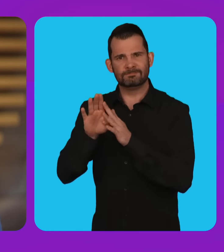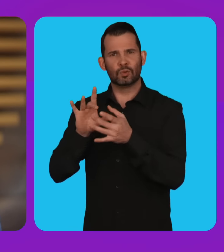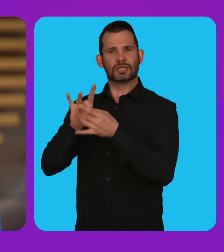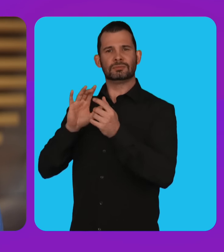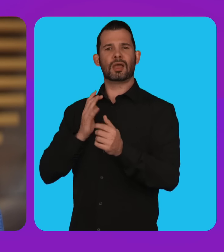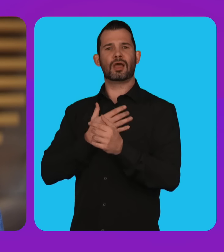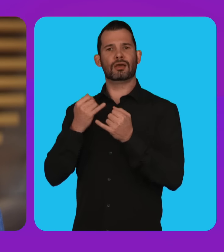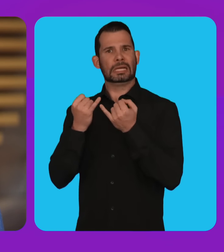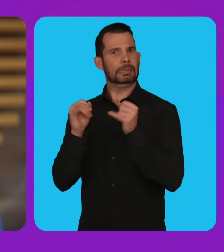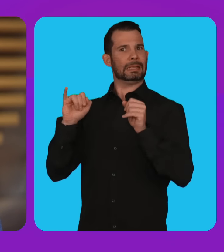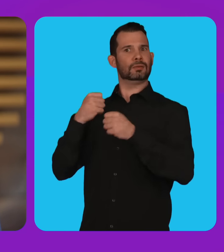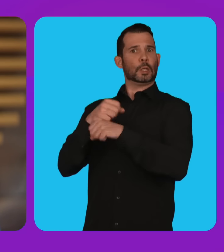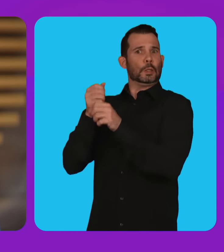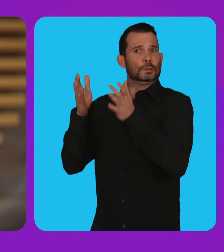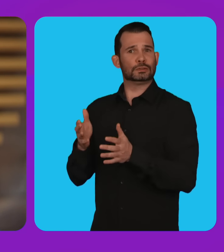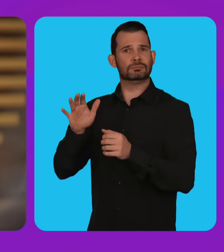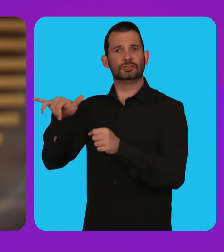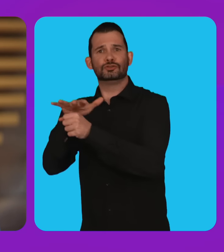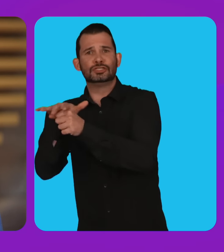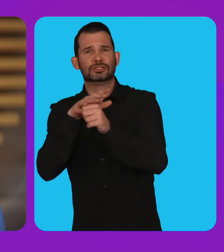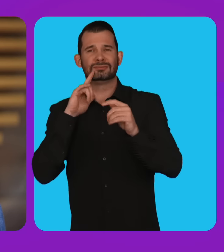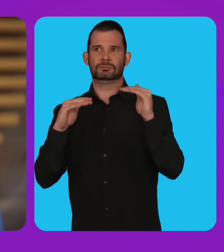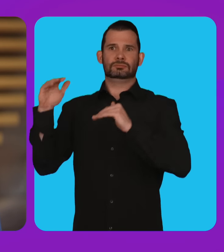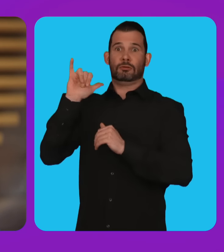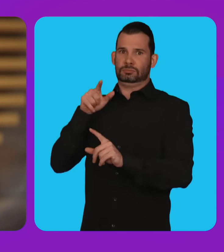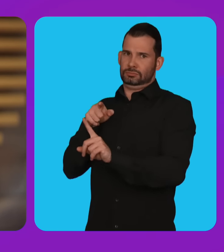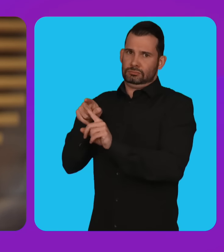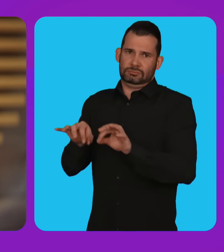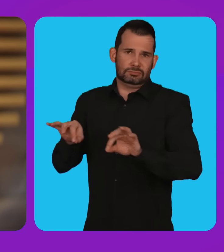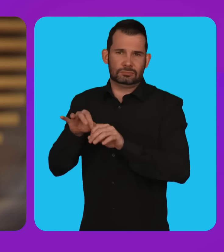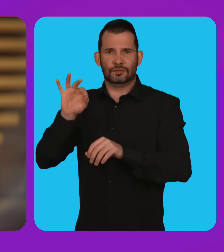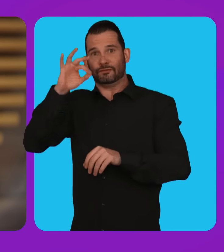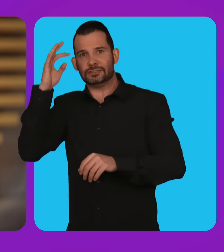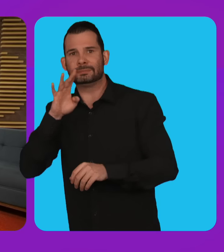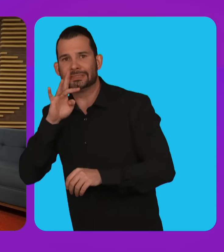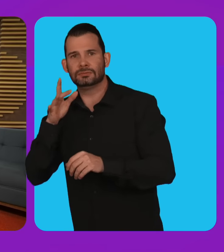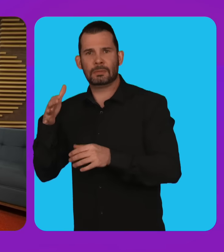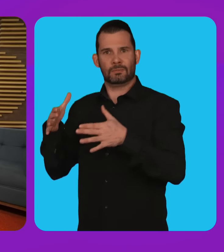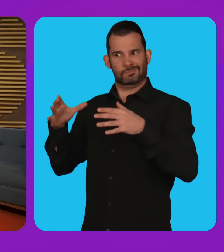about forging relationships with our independent producers